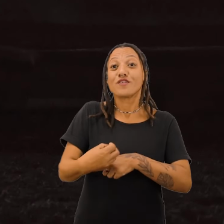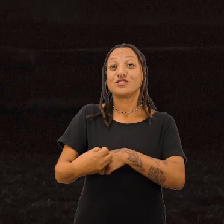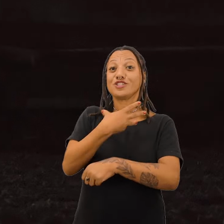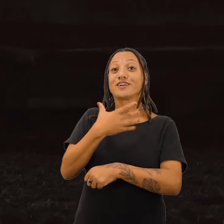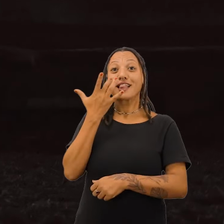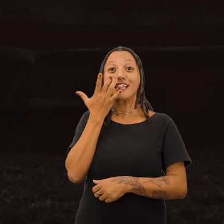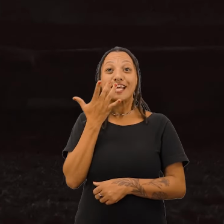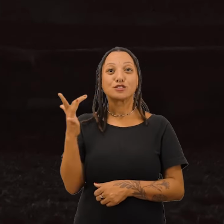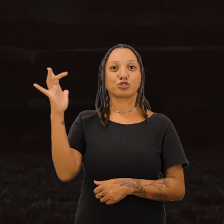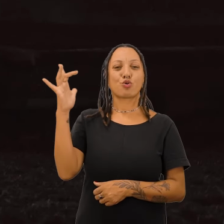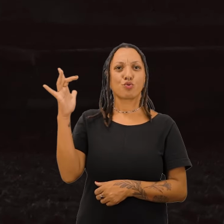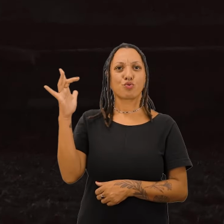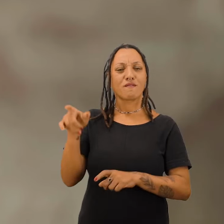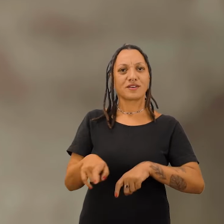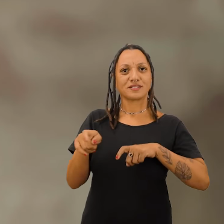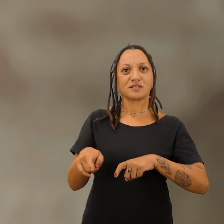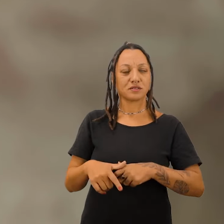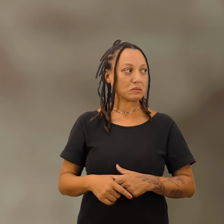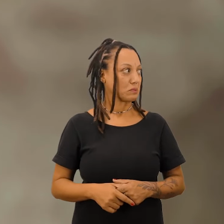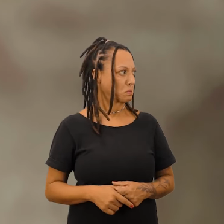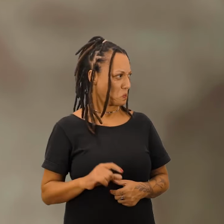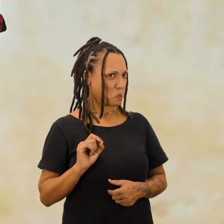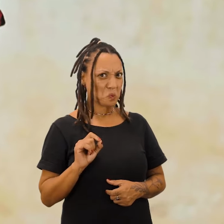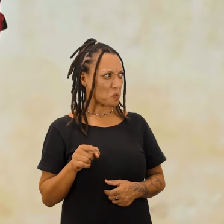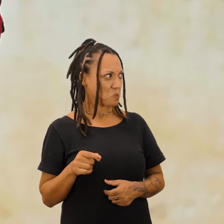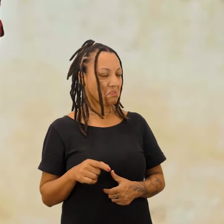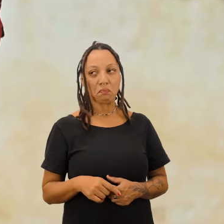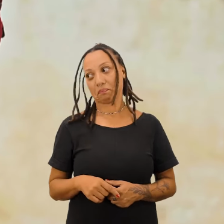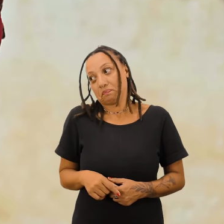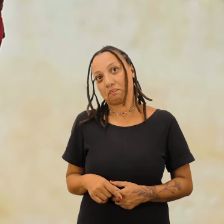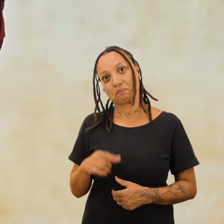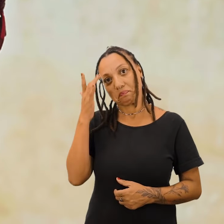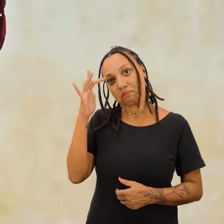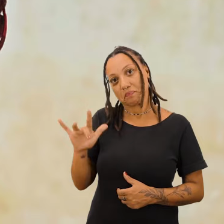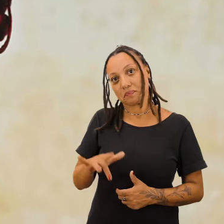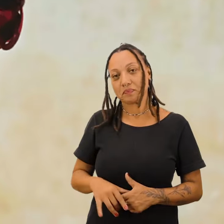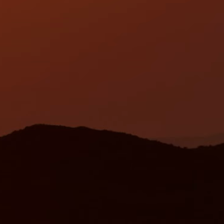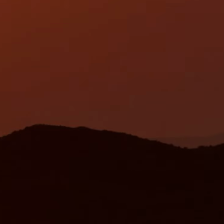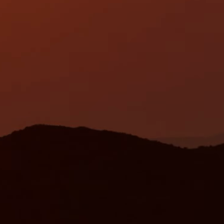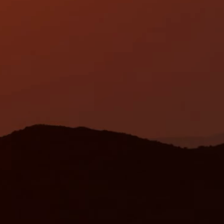you will find new tips about the farm treasure. [Jotapê] What could this be? [Dininha] I don't know.